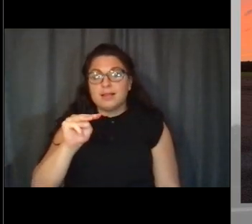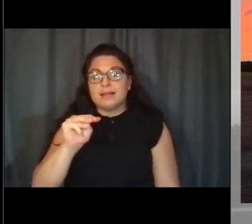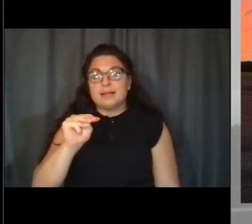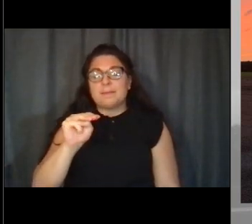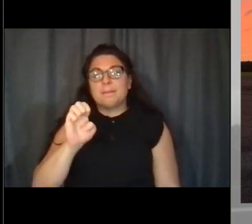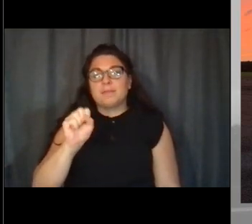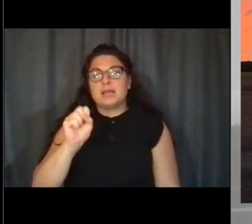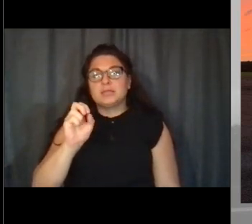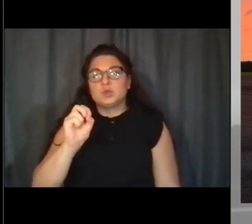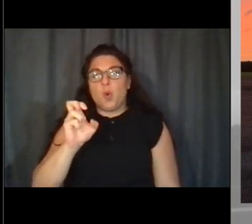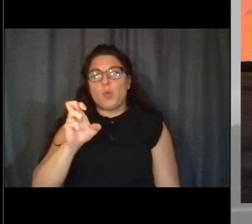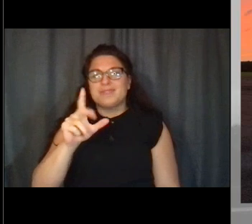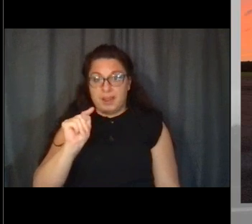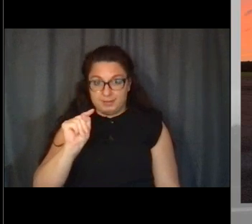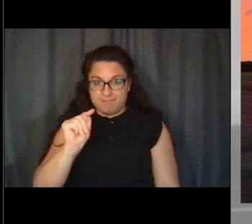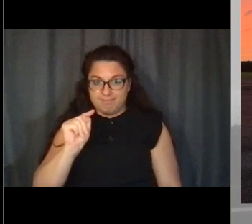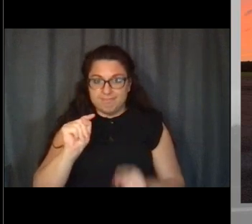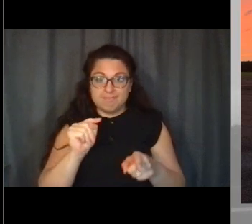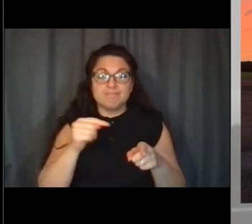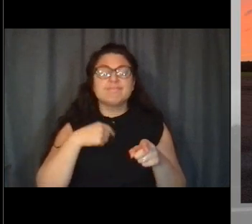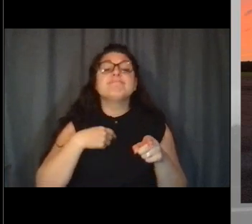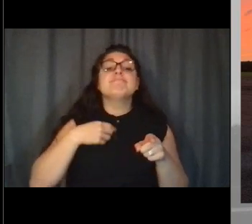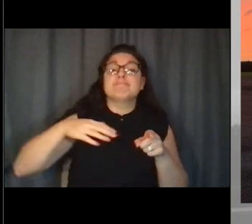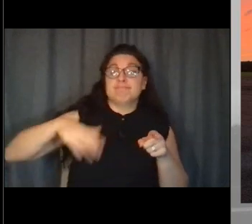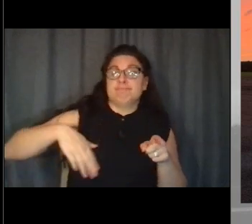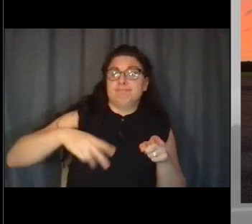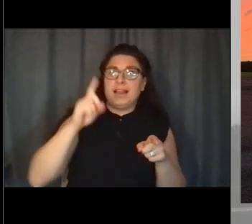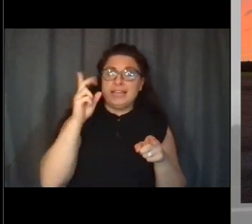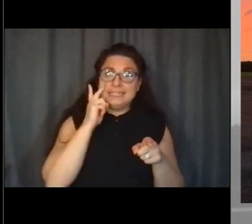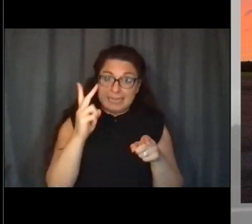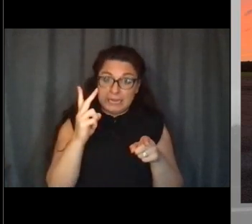there's actually a really great talk on Mobile Mesonets that was also a NOAA Life! webinar,